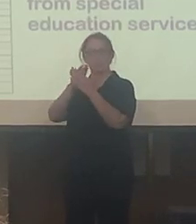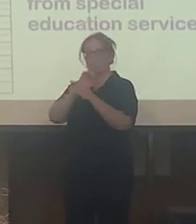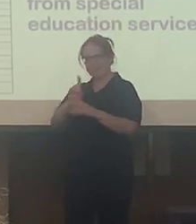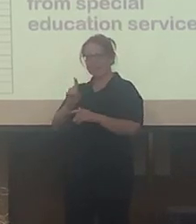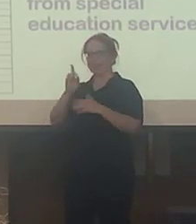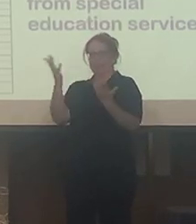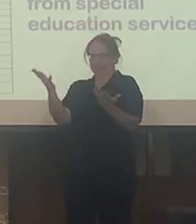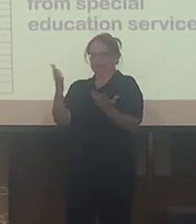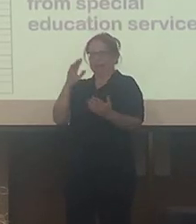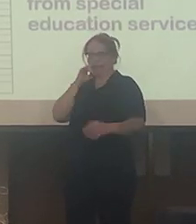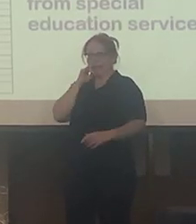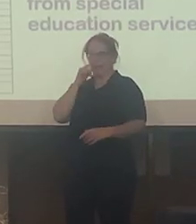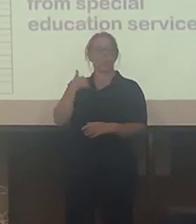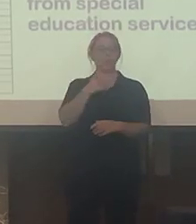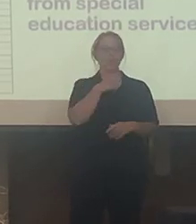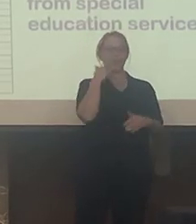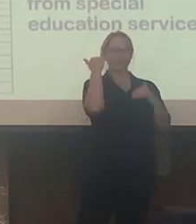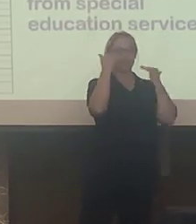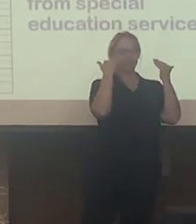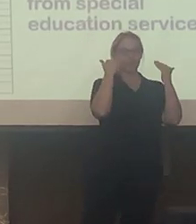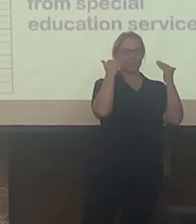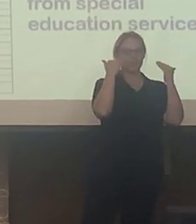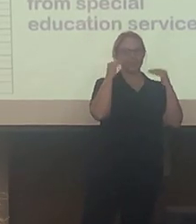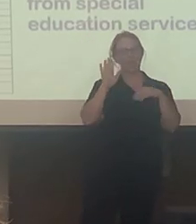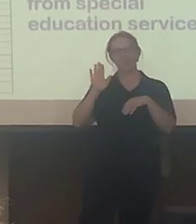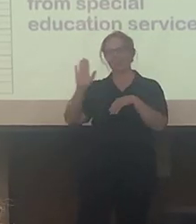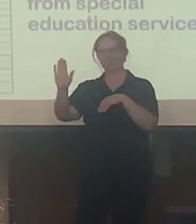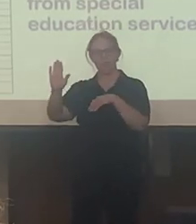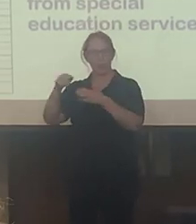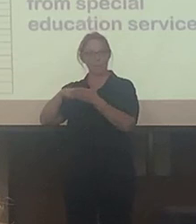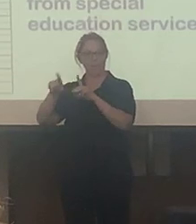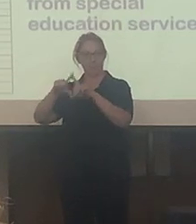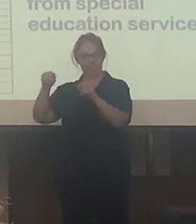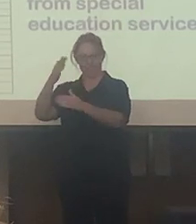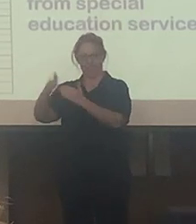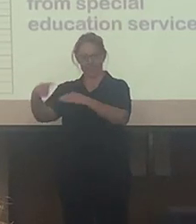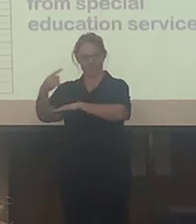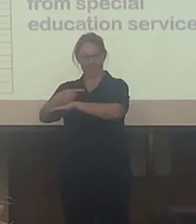we're the adults their paycheck at the end of the day is their self-esteem our paycheck might